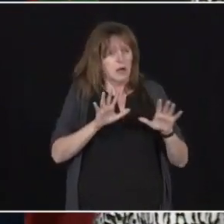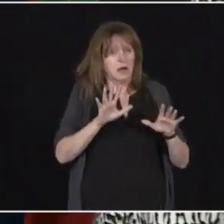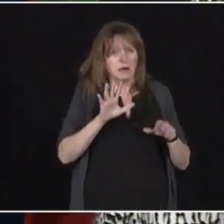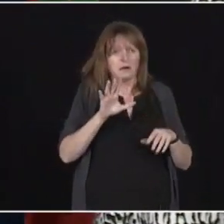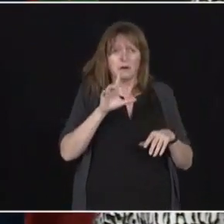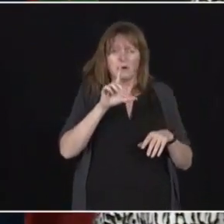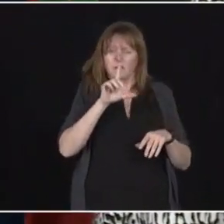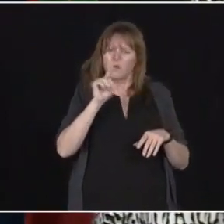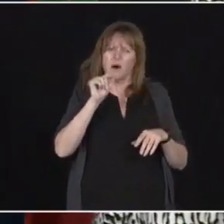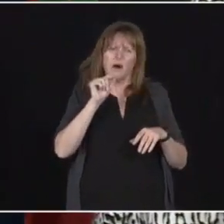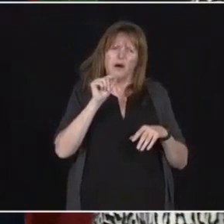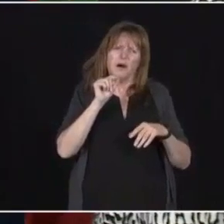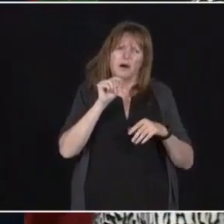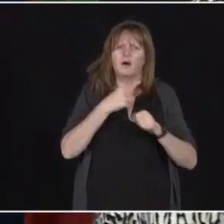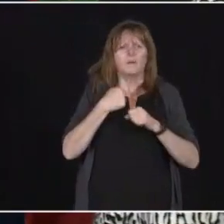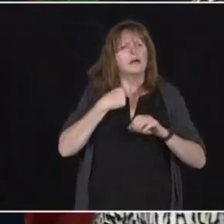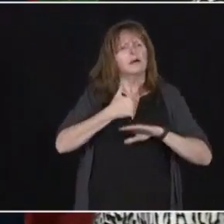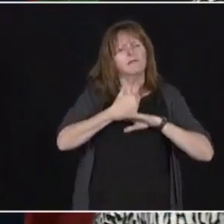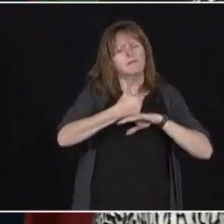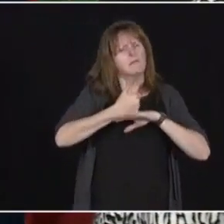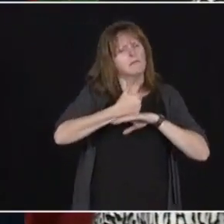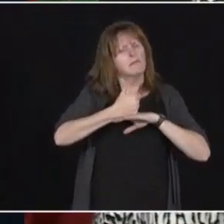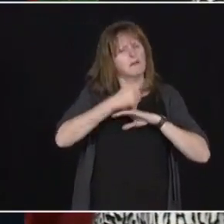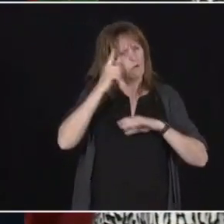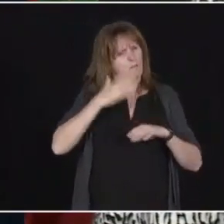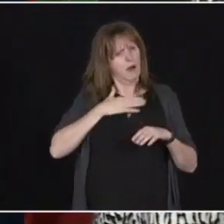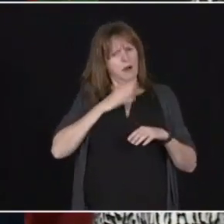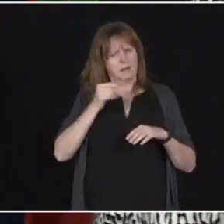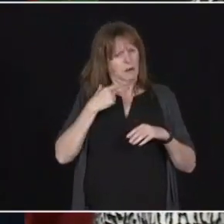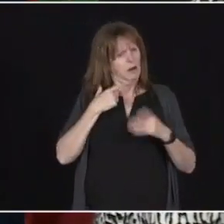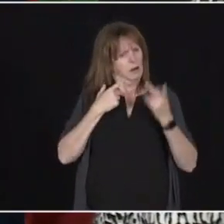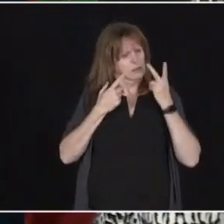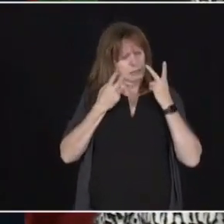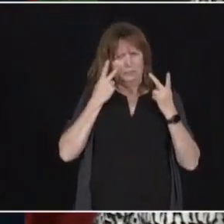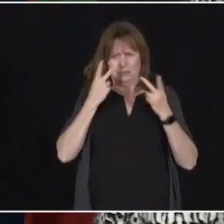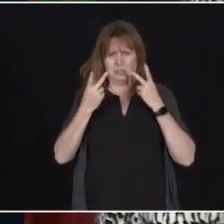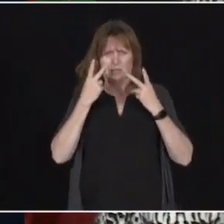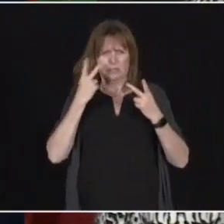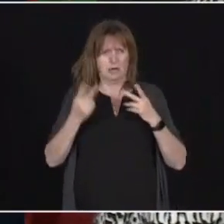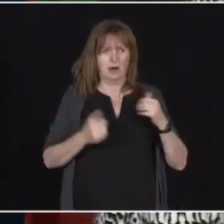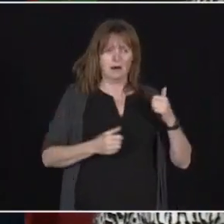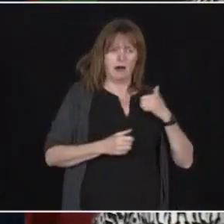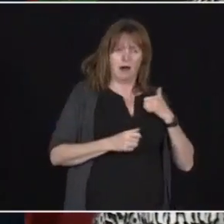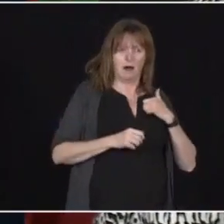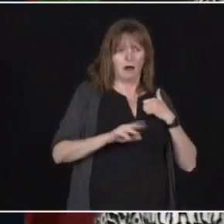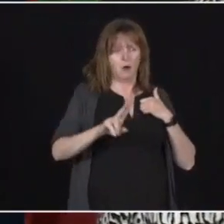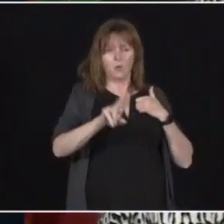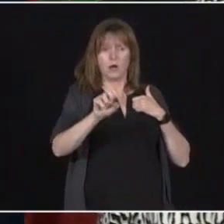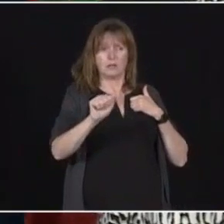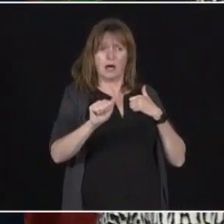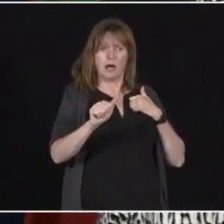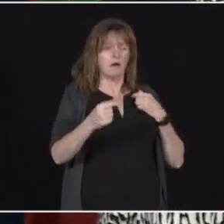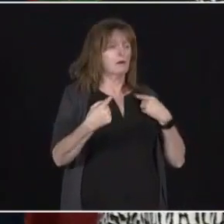20 years back and forth building a company down there, I said the difference between the United States and Canada, for the most part, for